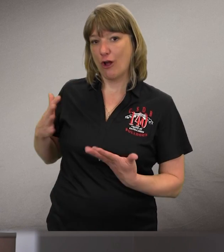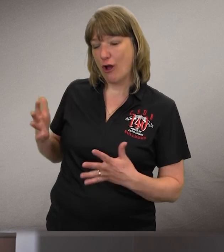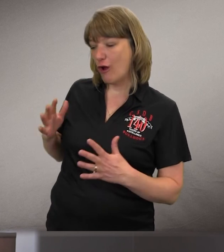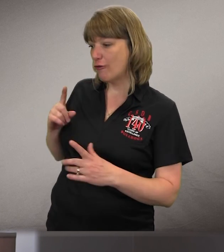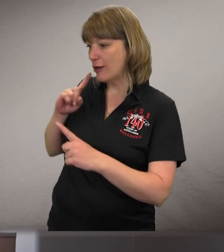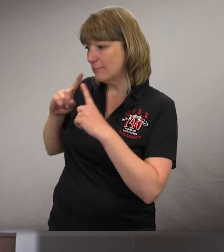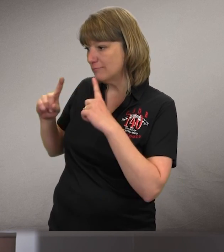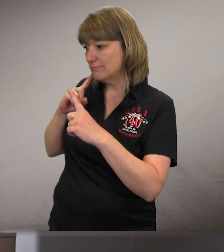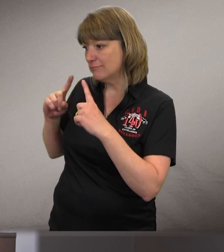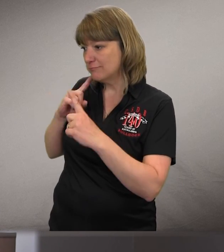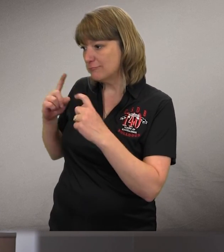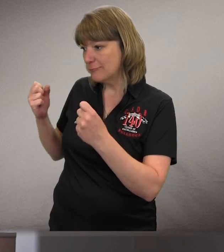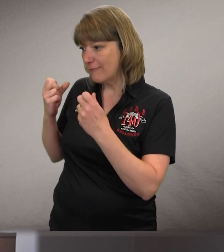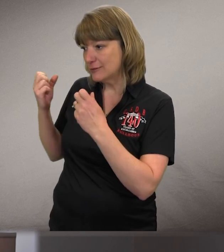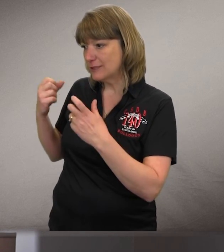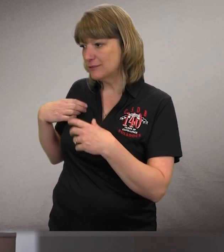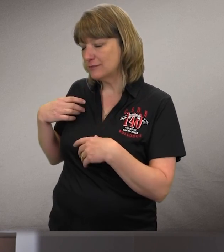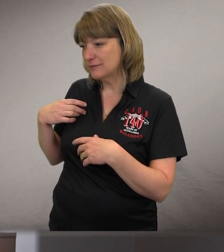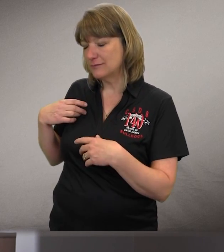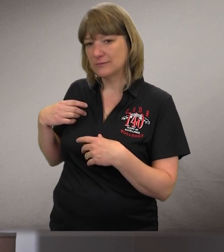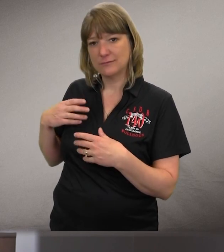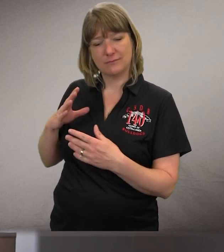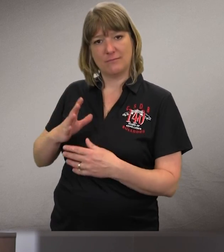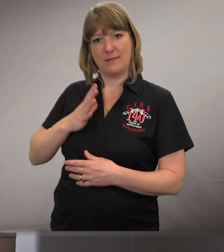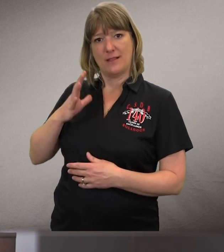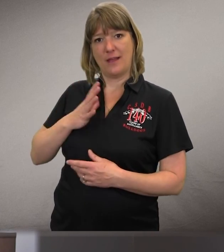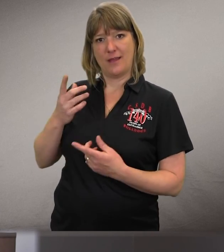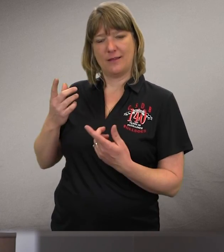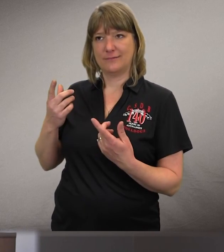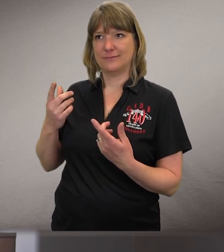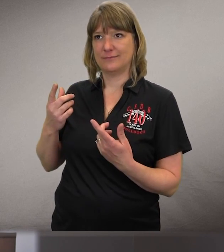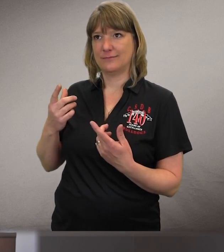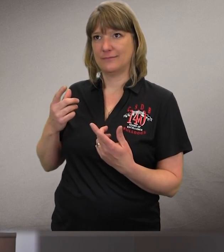If we're already in a conversation, the polite thing to do